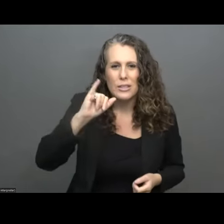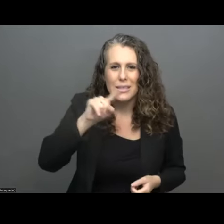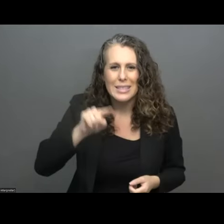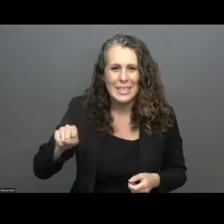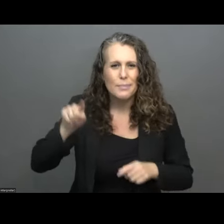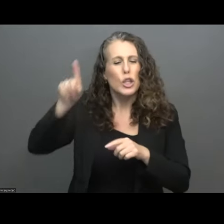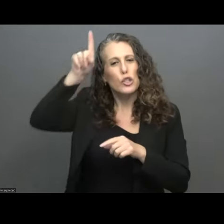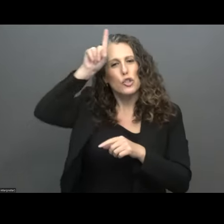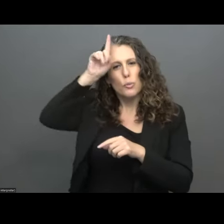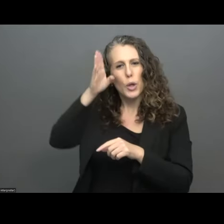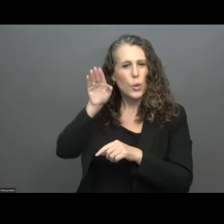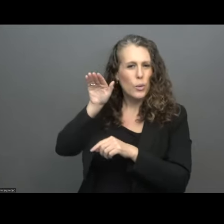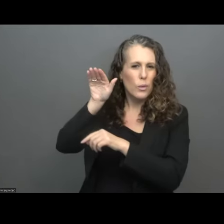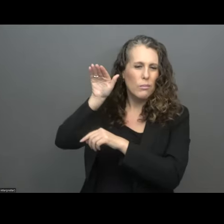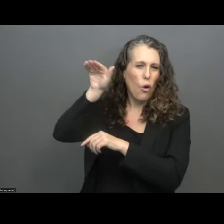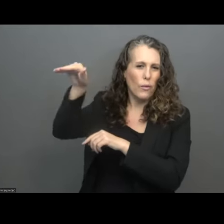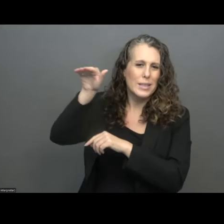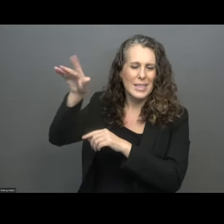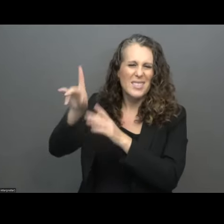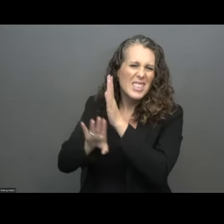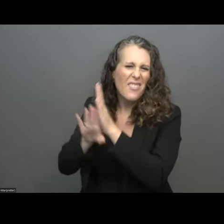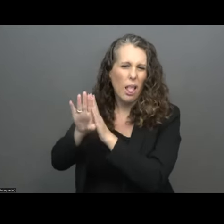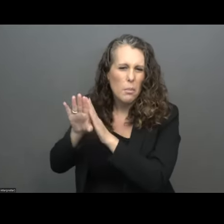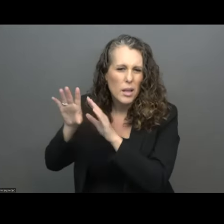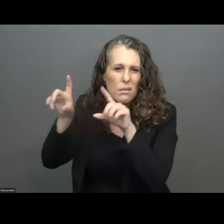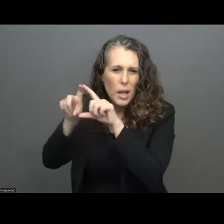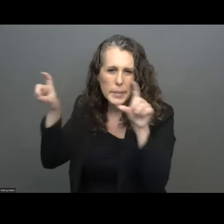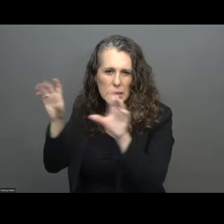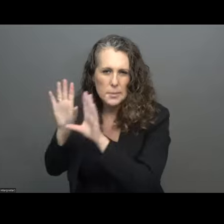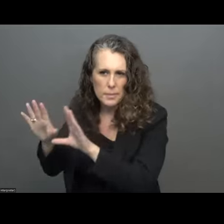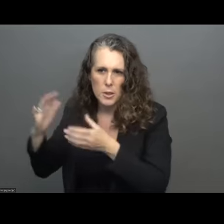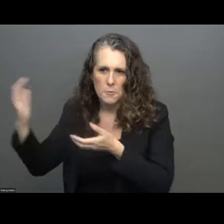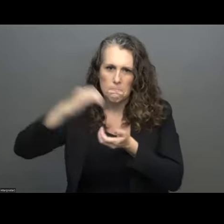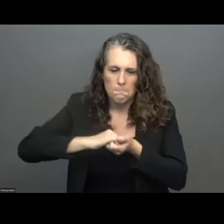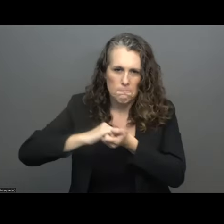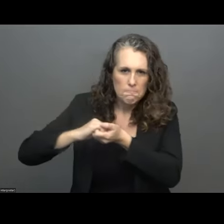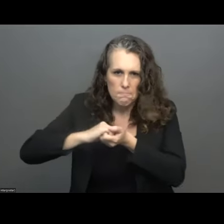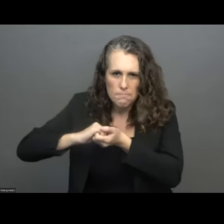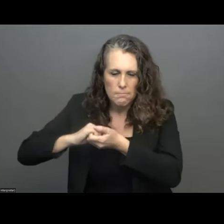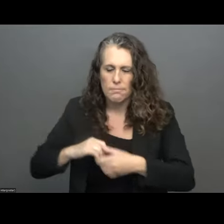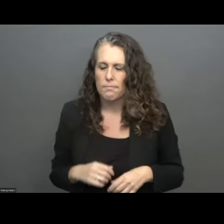German Overseas Development Corporation, looking at how we can make sure that people with disabilities